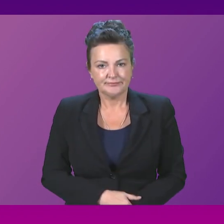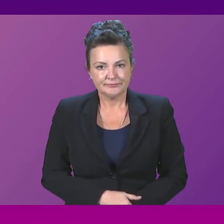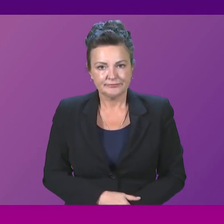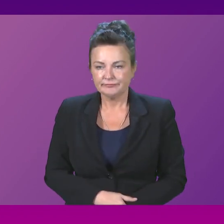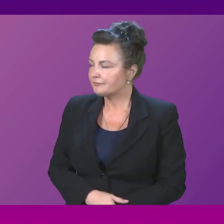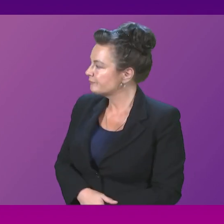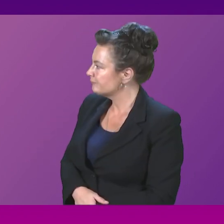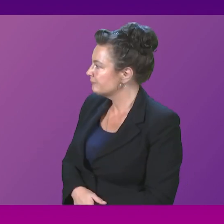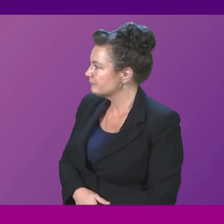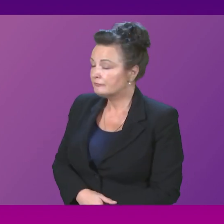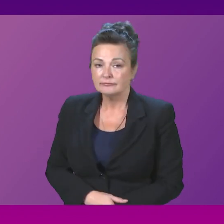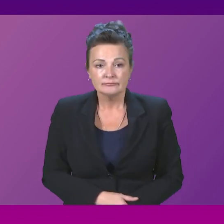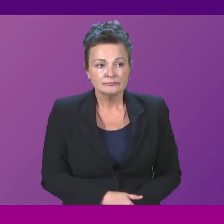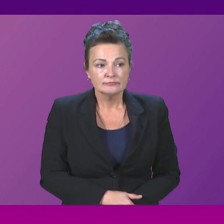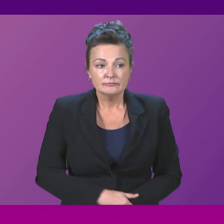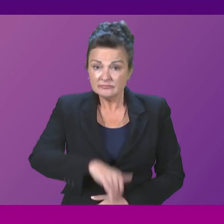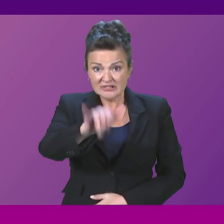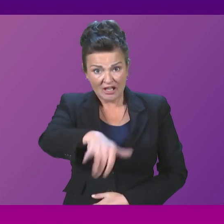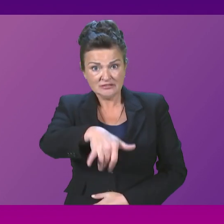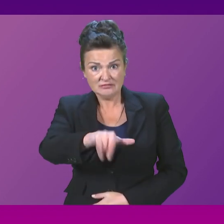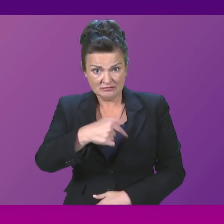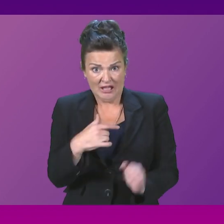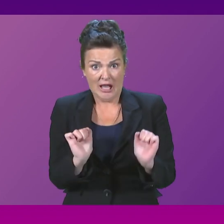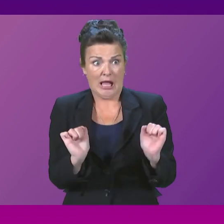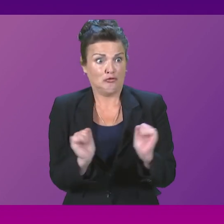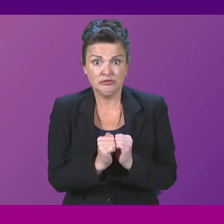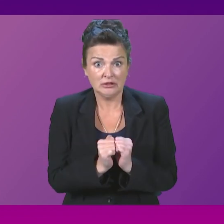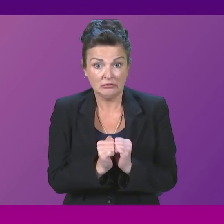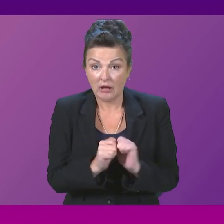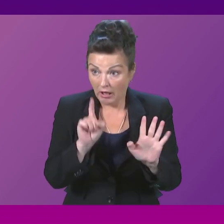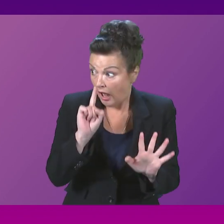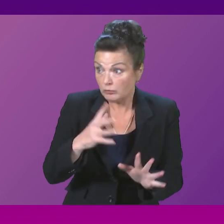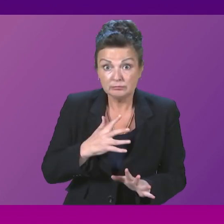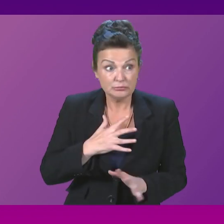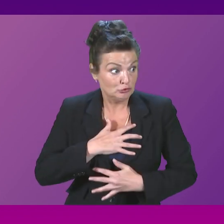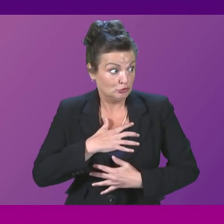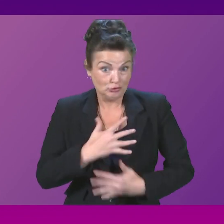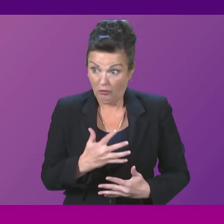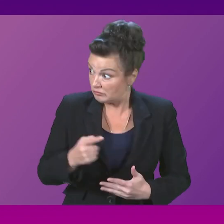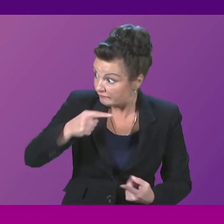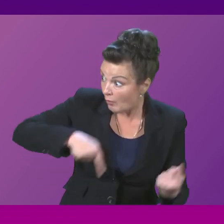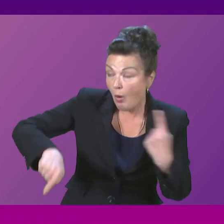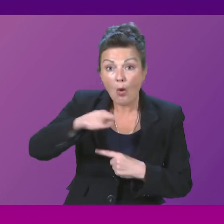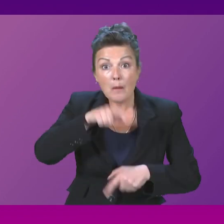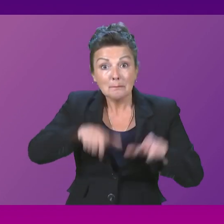I agree, and I would be shocked if everybody in the chamber did not agree with those points.